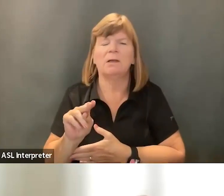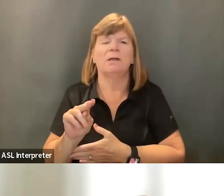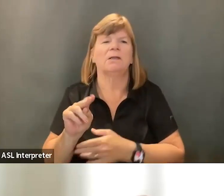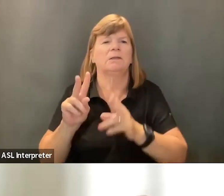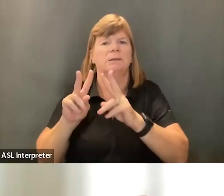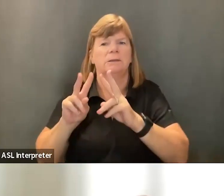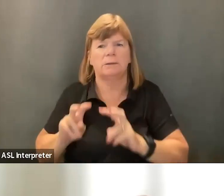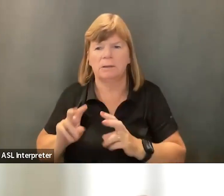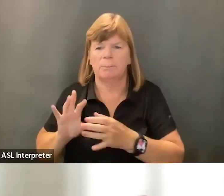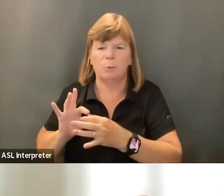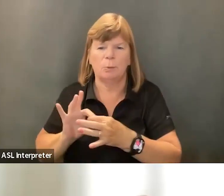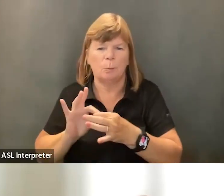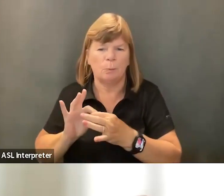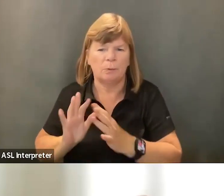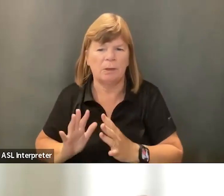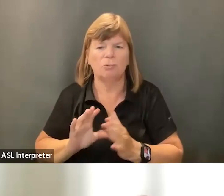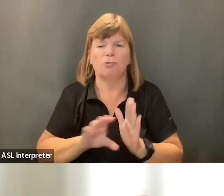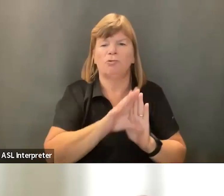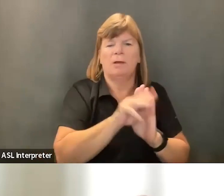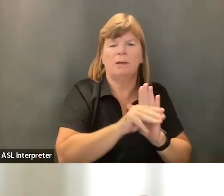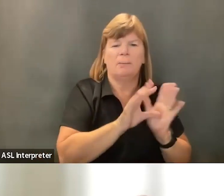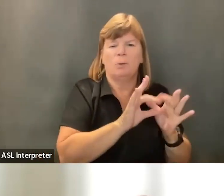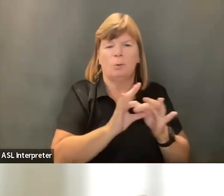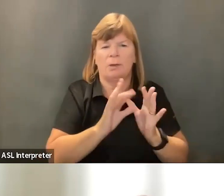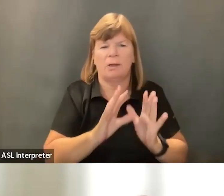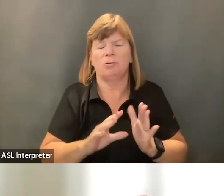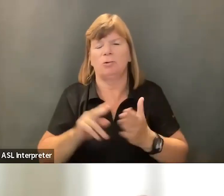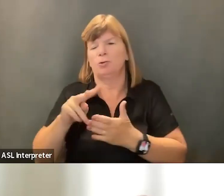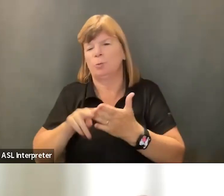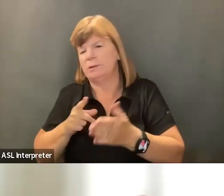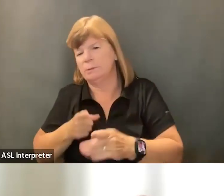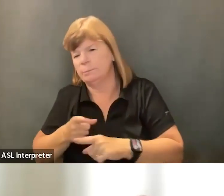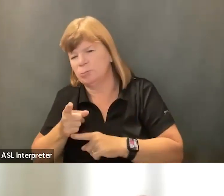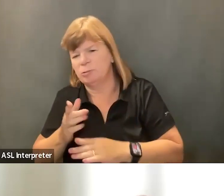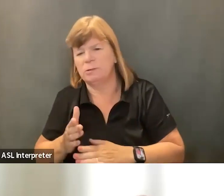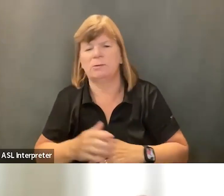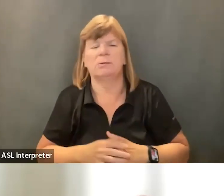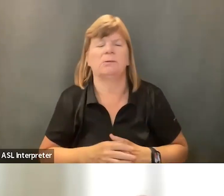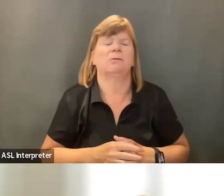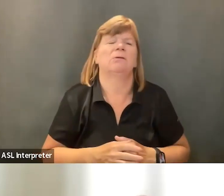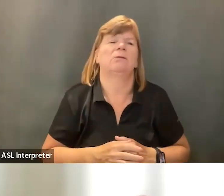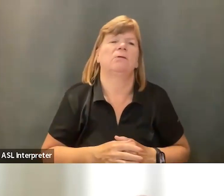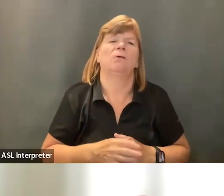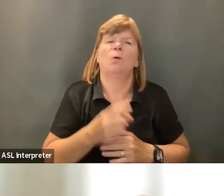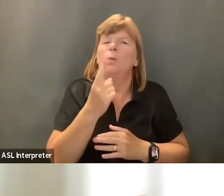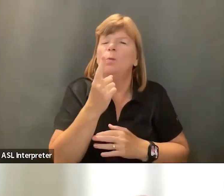coordinators curriculum coordinators reading specialists um one piece of advice